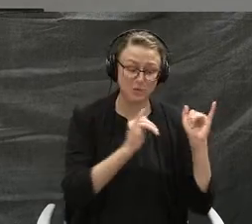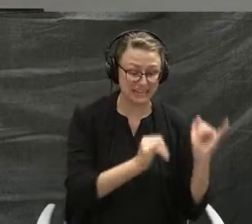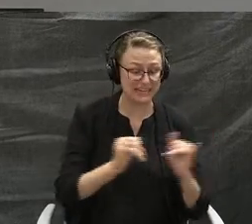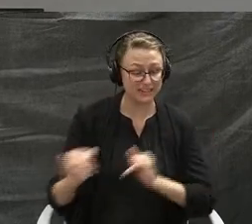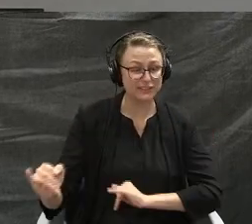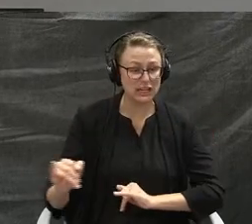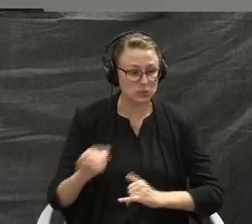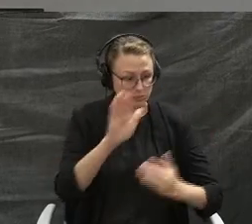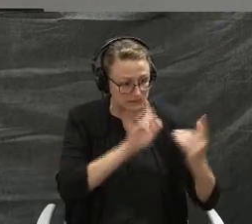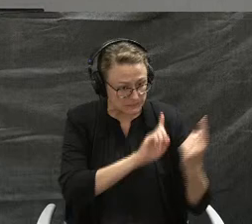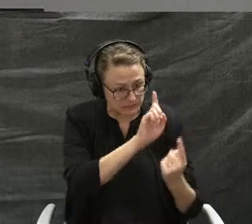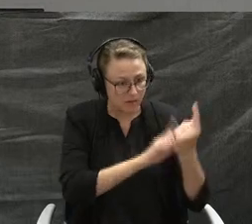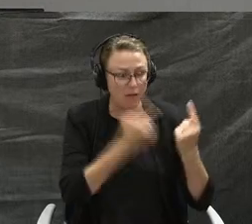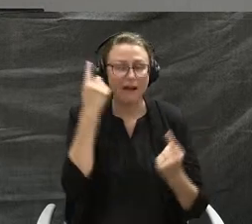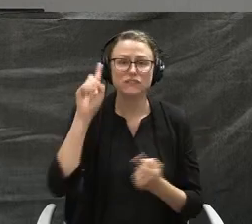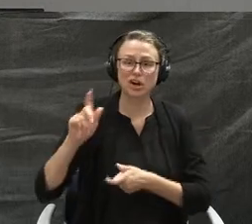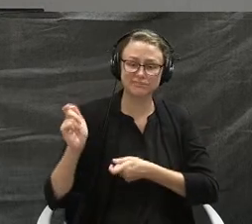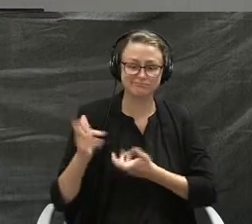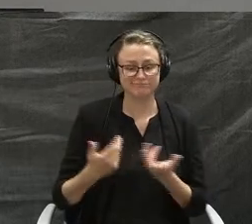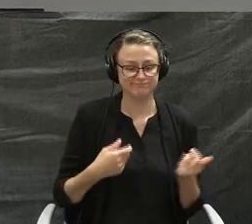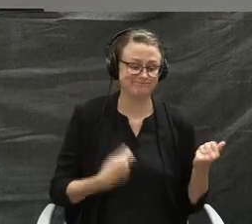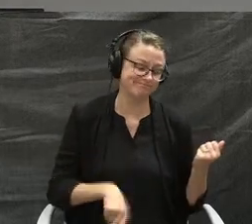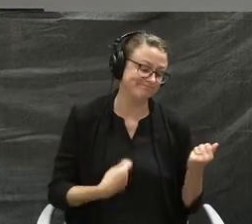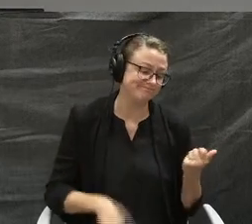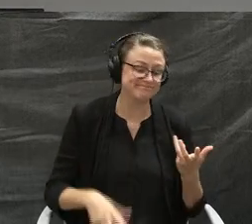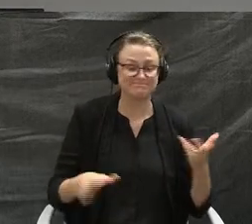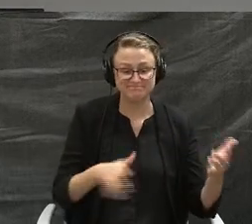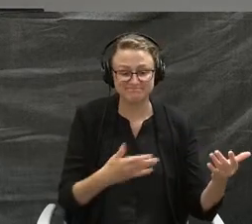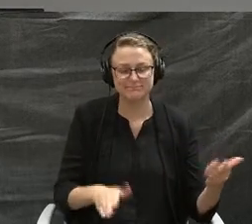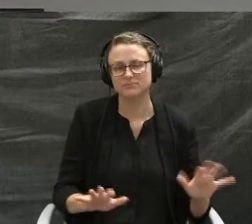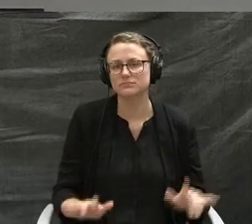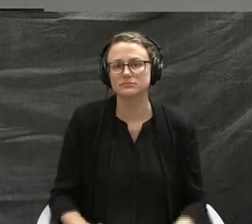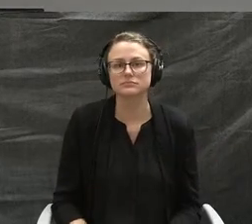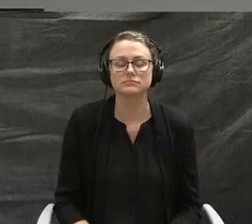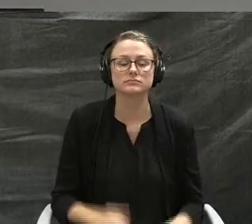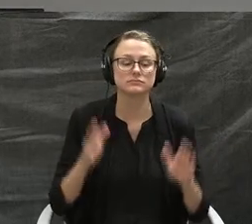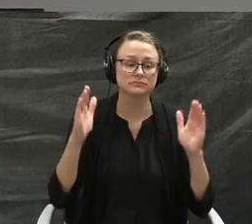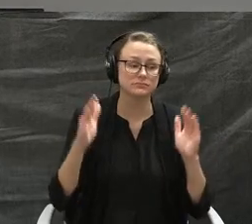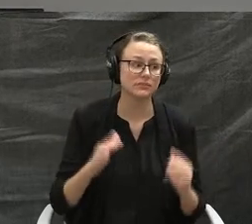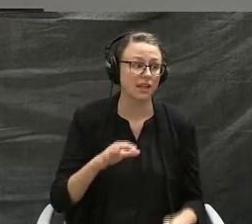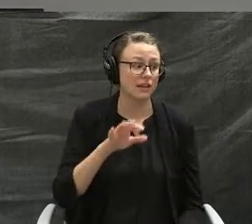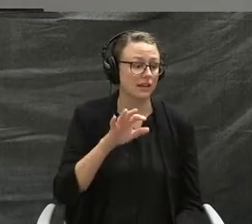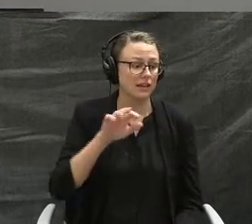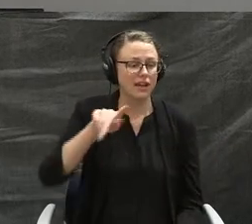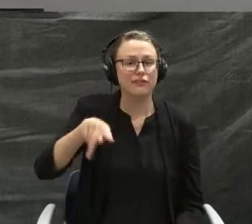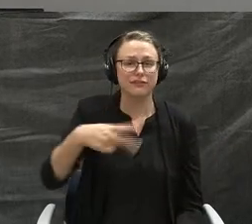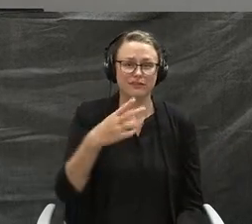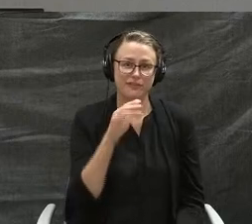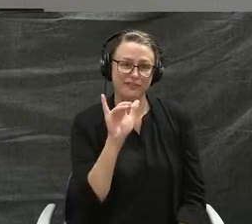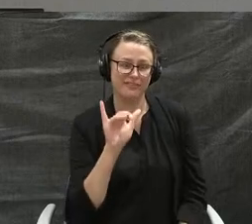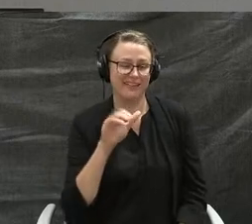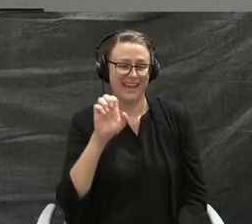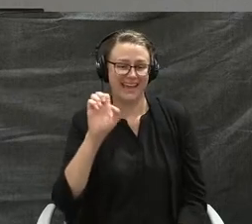instruments. And then fired would be delivered virtually with an emphasis on giving families menu of options and to